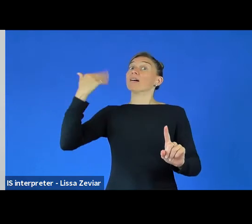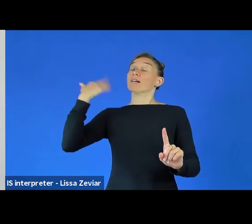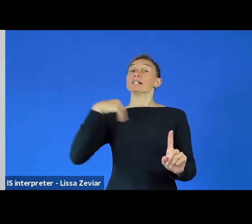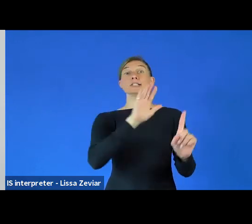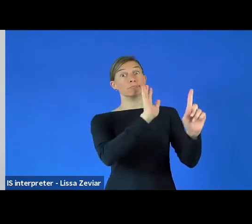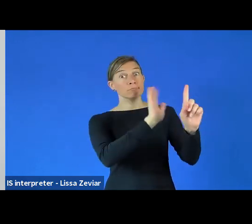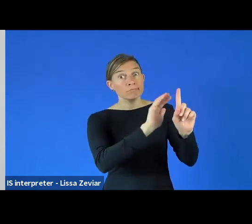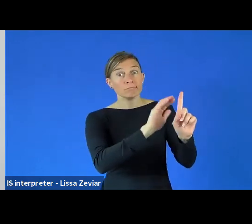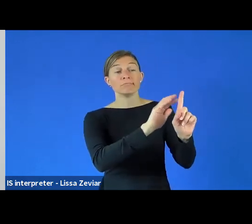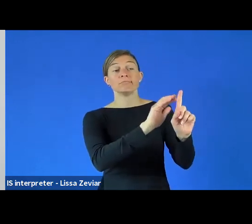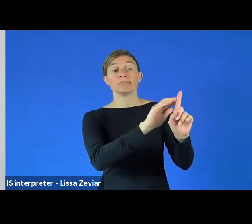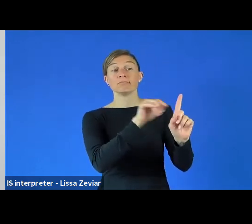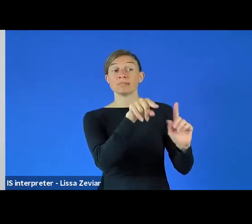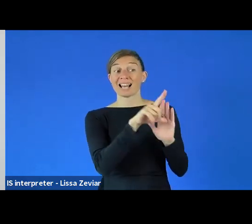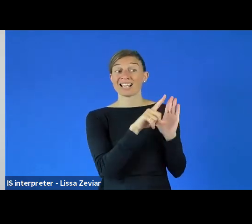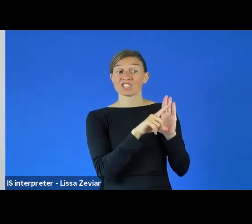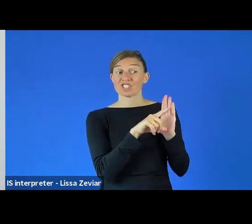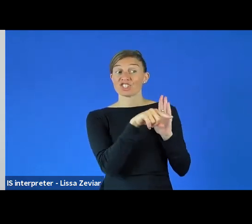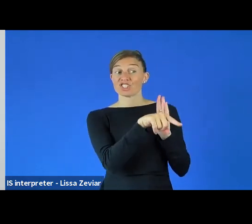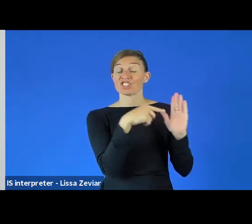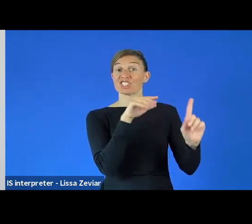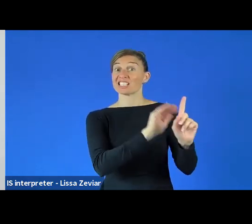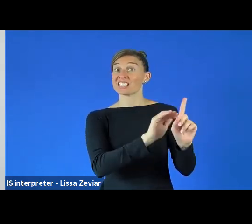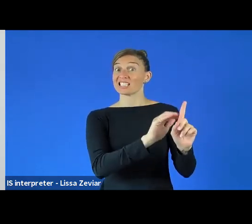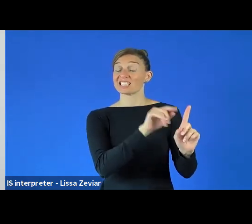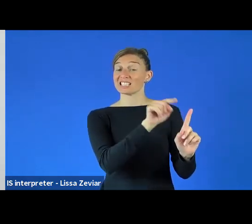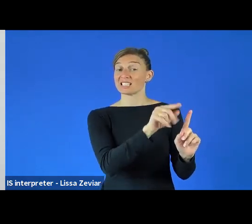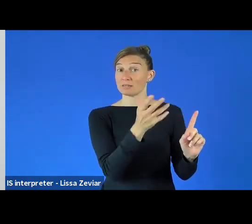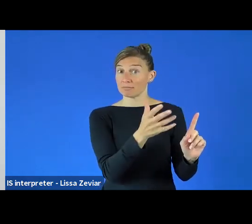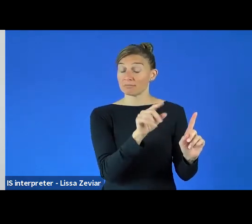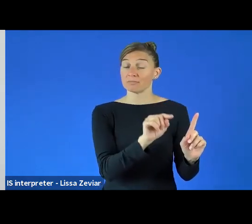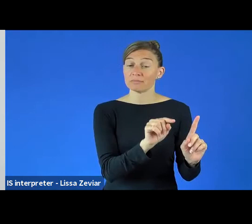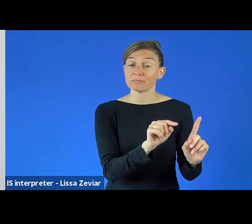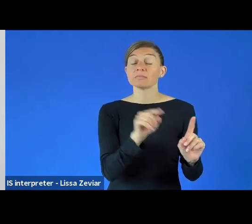If you recall, when companies covered by the European Accessibility Act